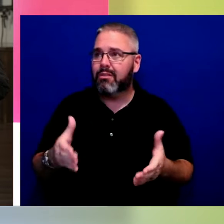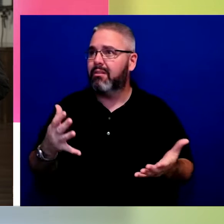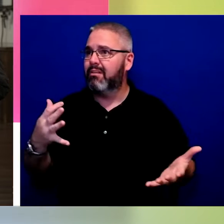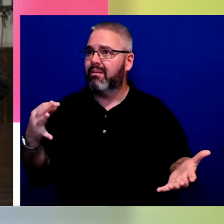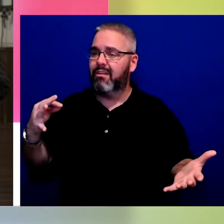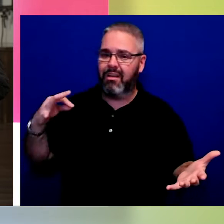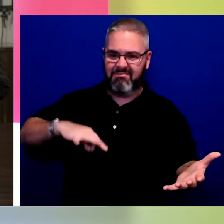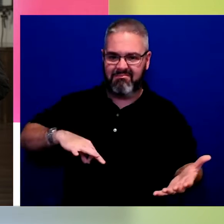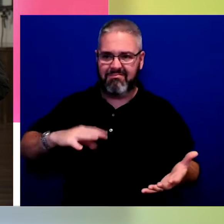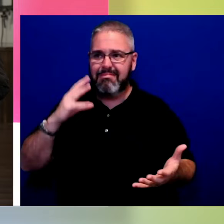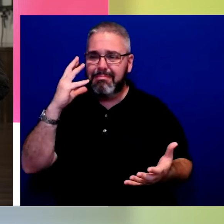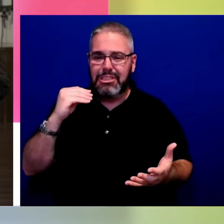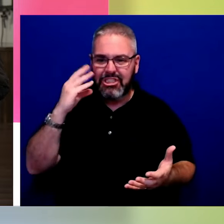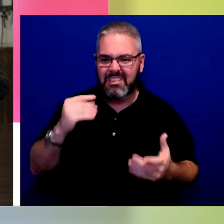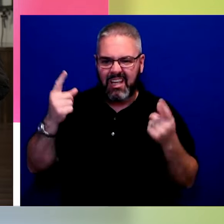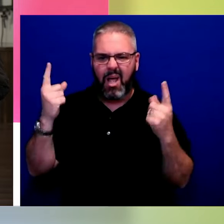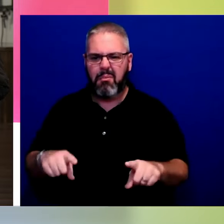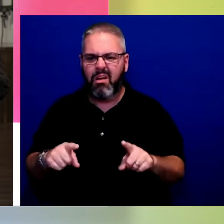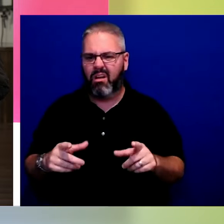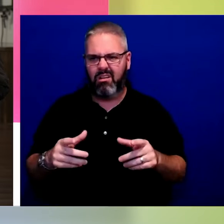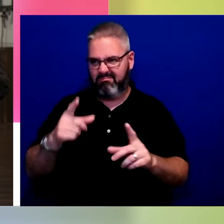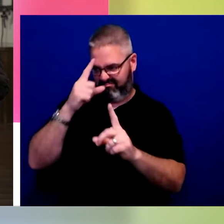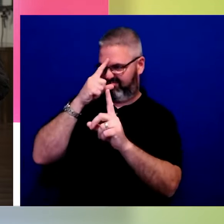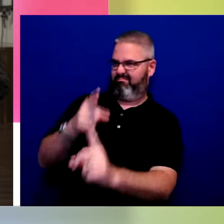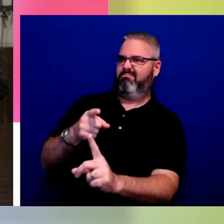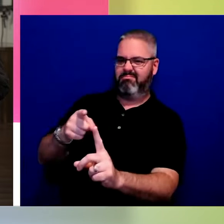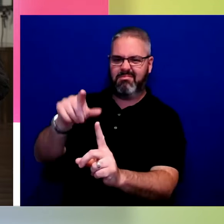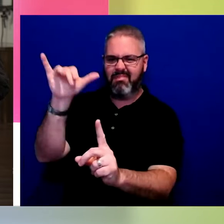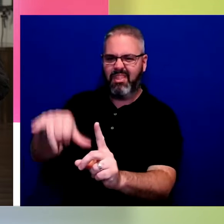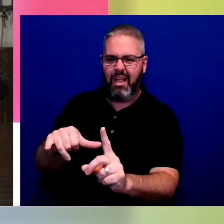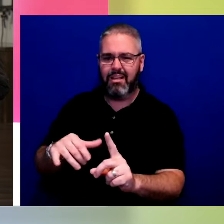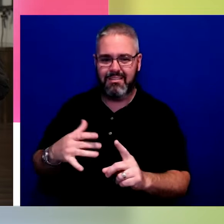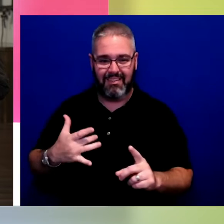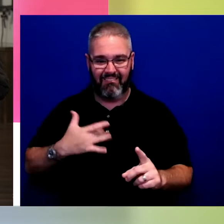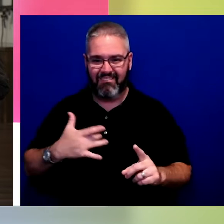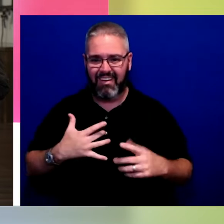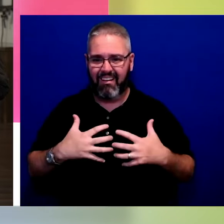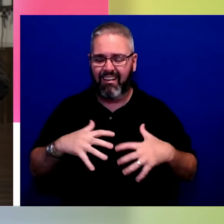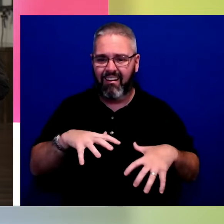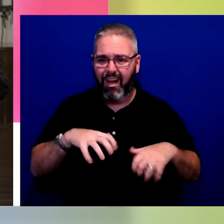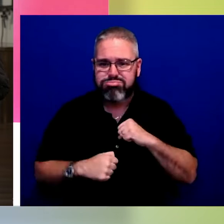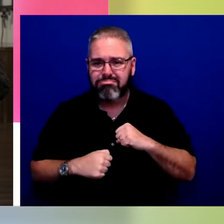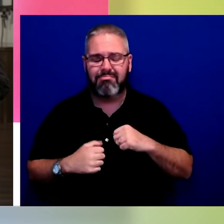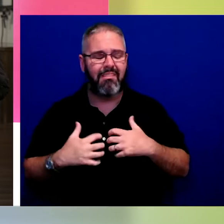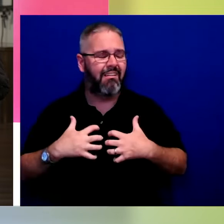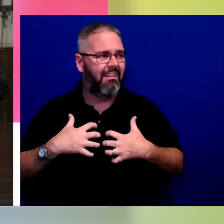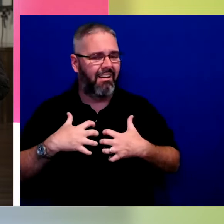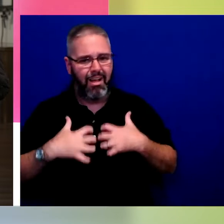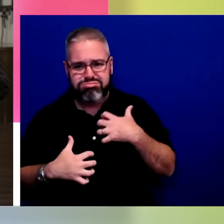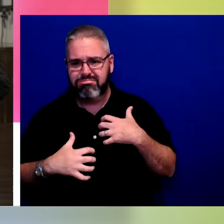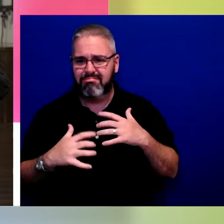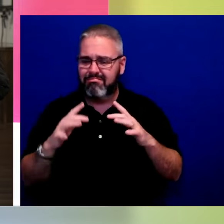This book is for anyone who has experienced pain, sorrow, or even tragedy.